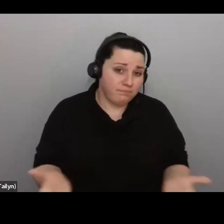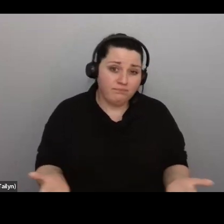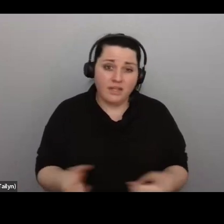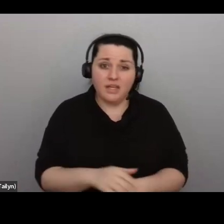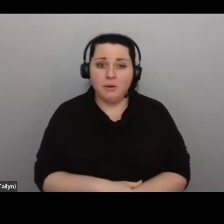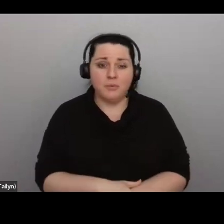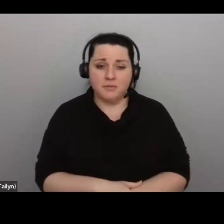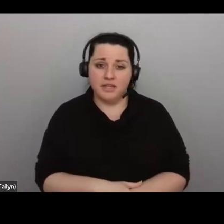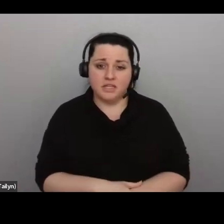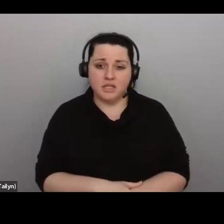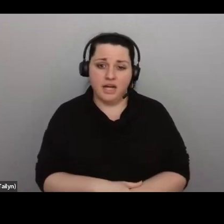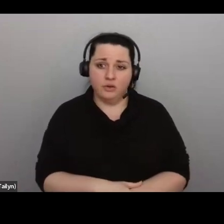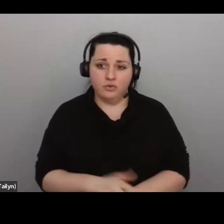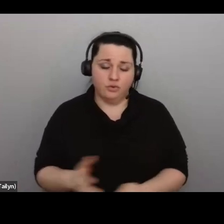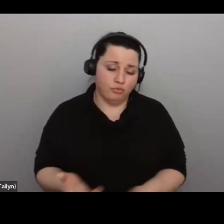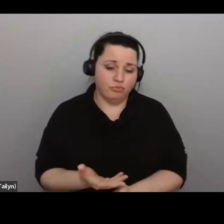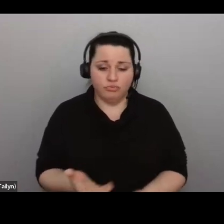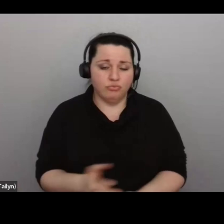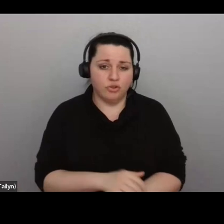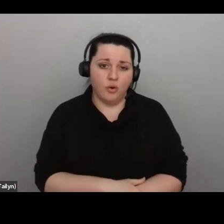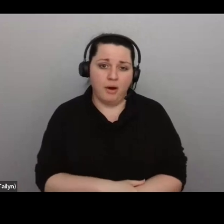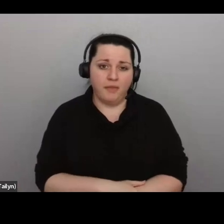ASL Interpreter (Tailyn): and come up with some ideas on how to to go about that.